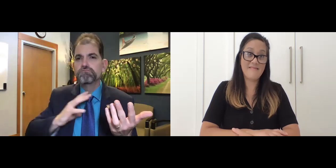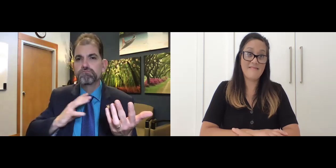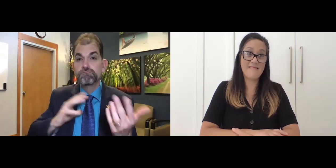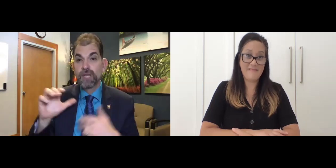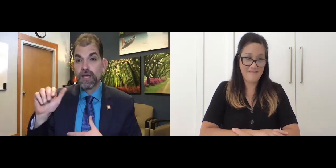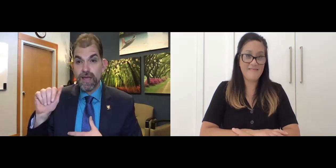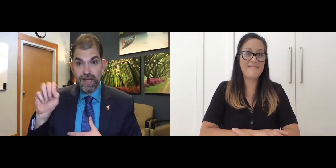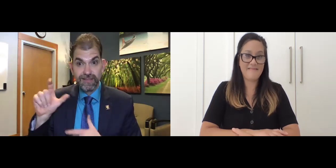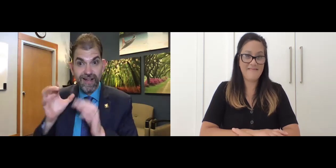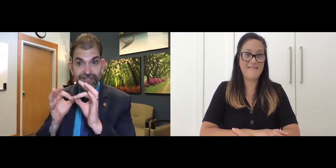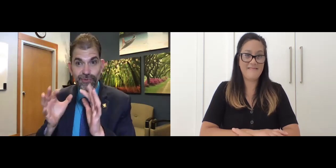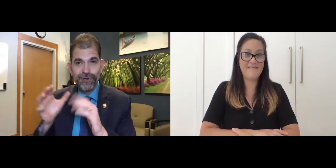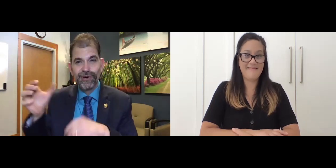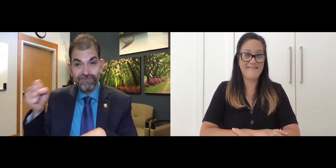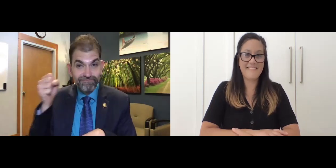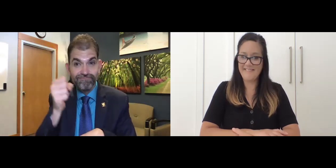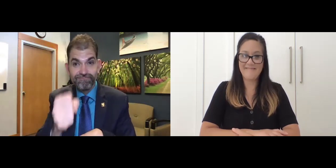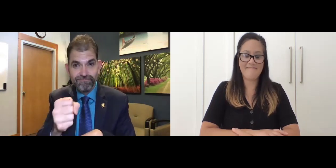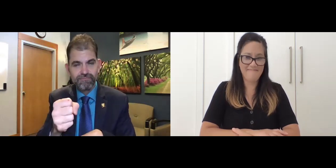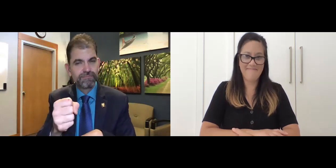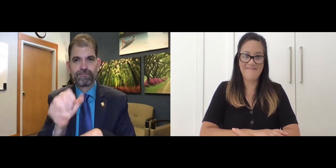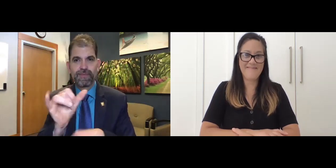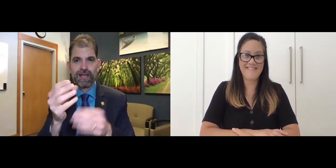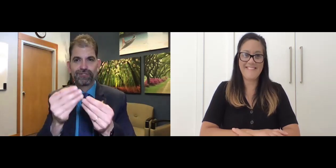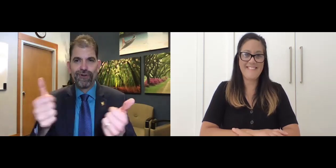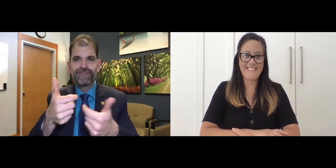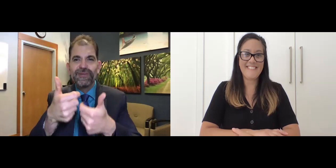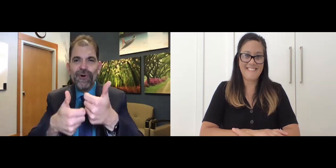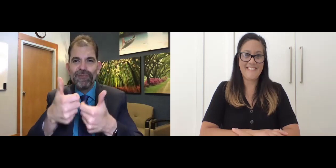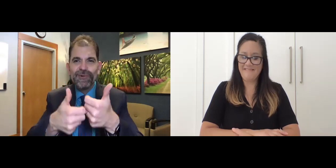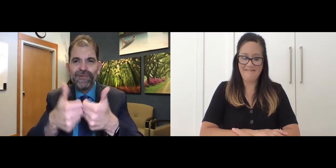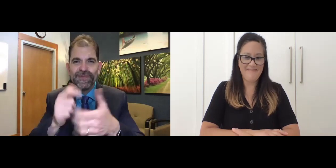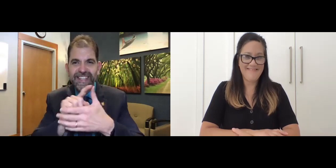know the person's language and they bring in an ASL interpreter they think